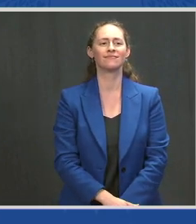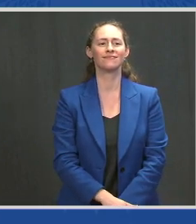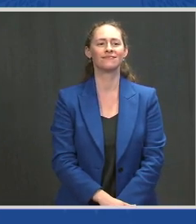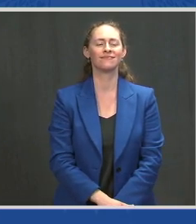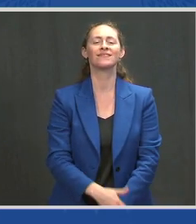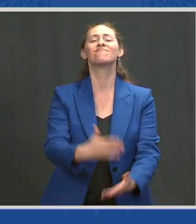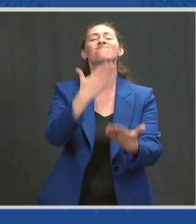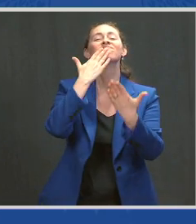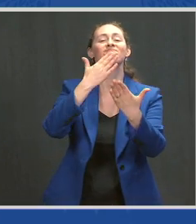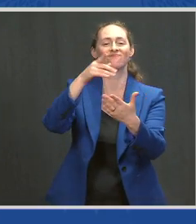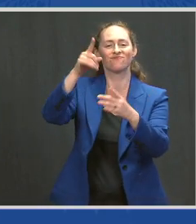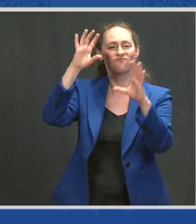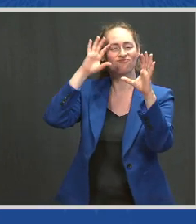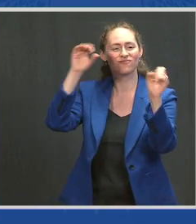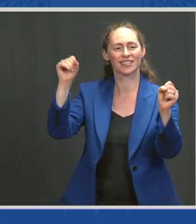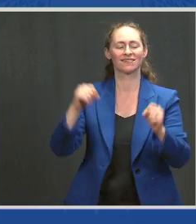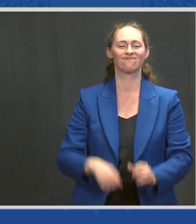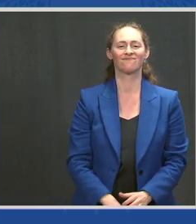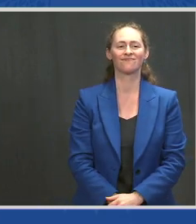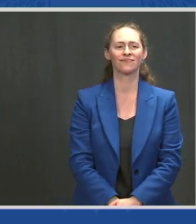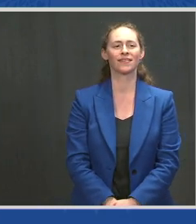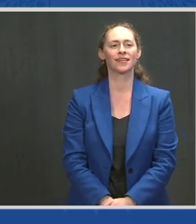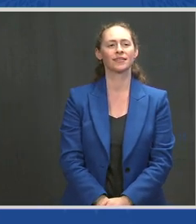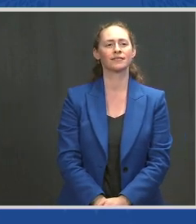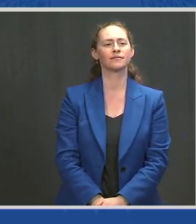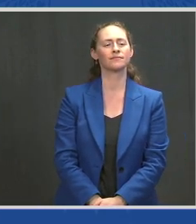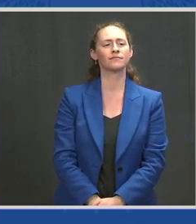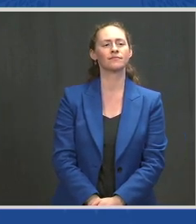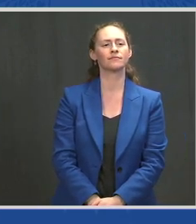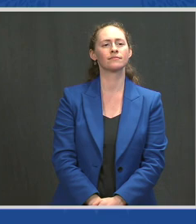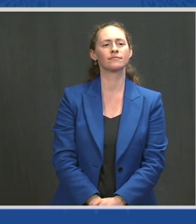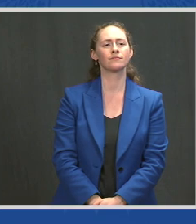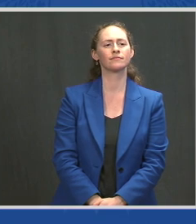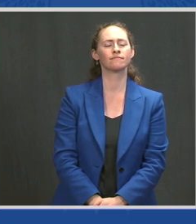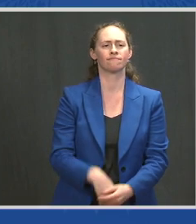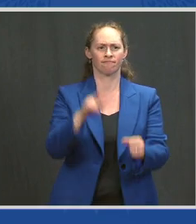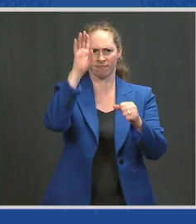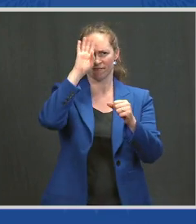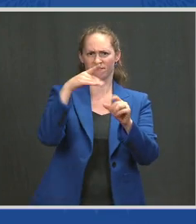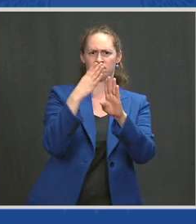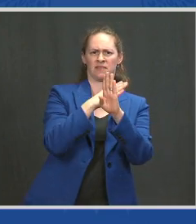In the run-up to this discussion, there's been a lot of talk about the two countries